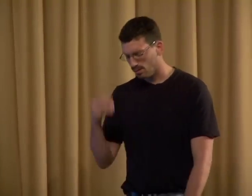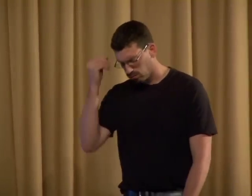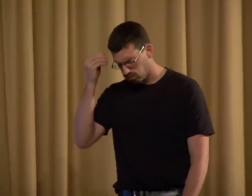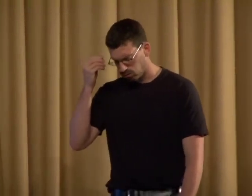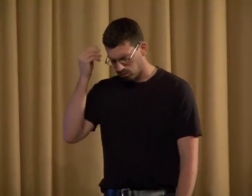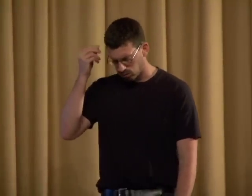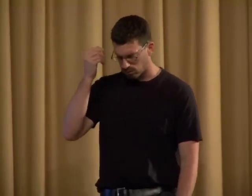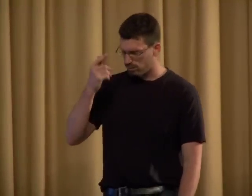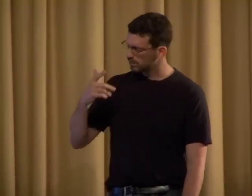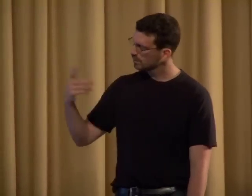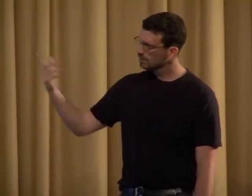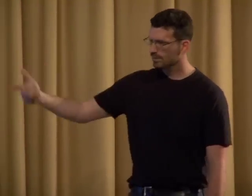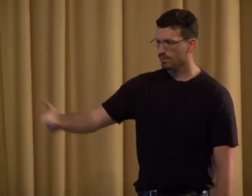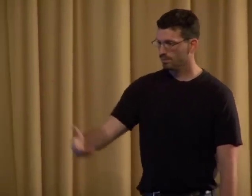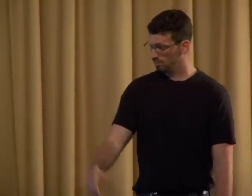So I pondered these...and came upon the Heart Sutra.